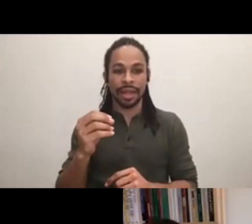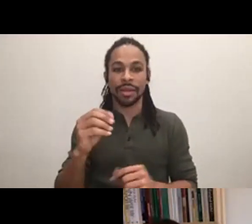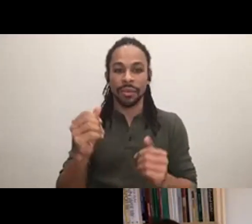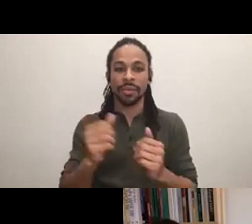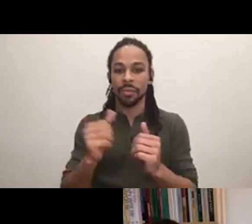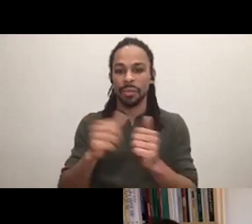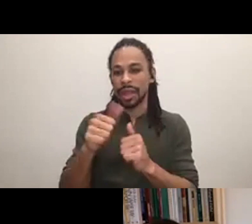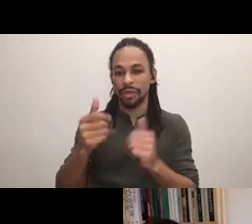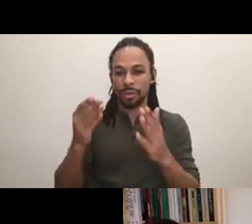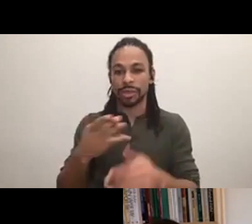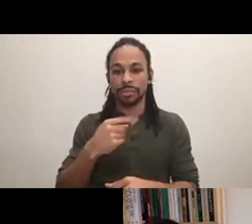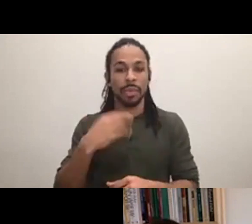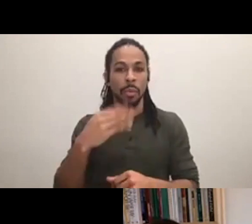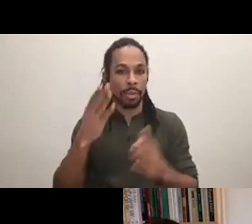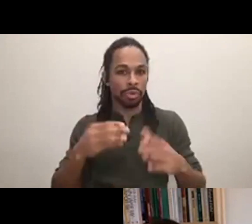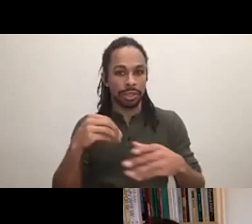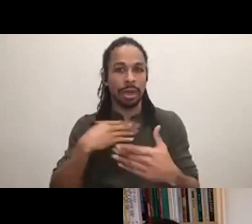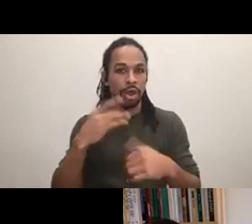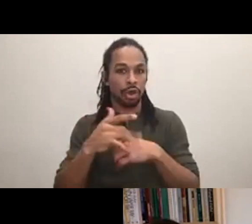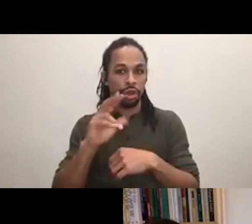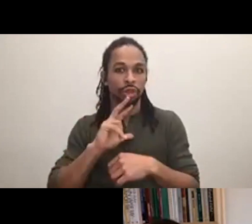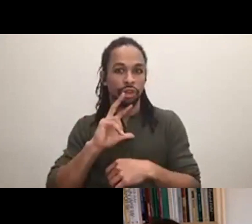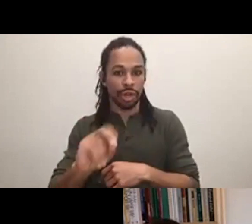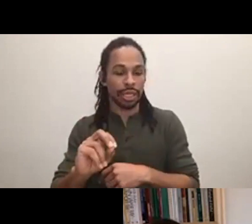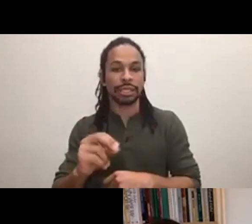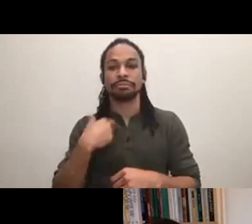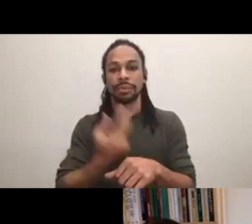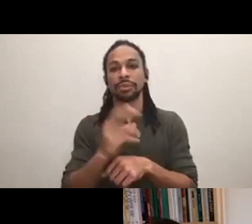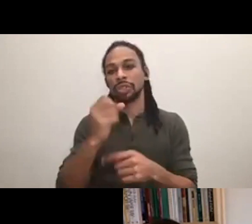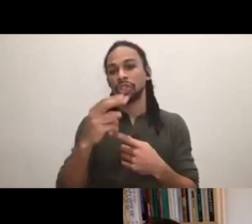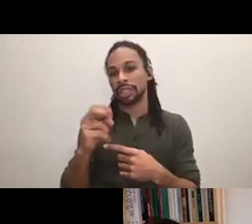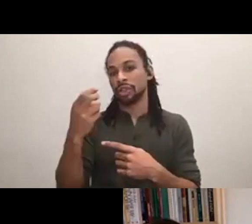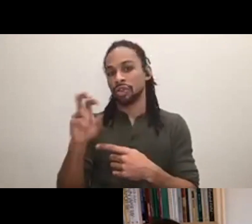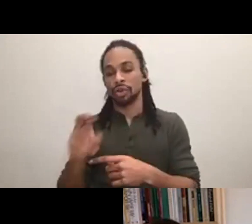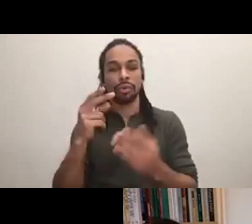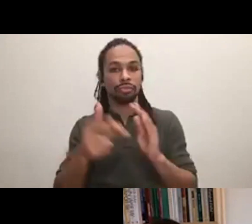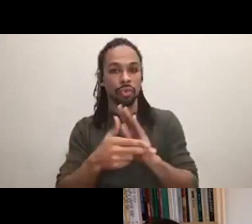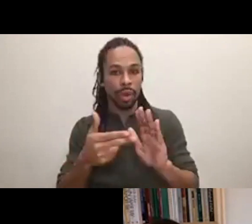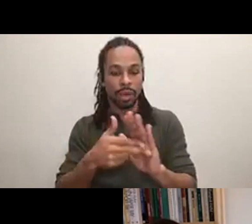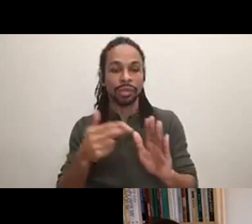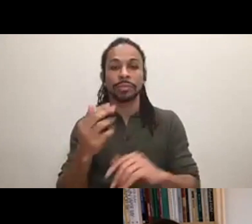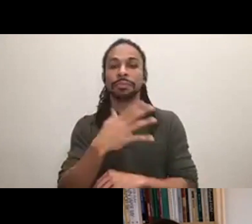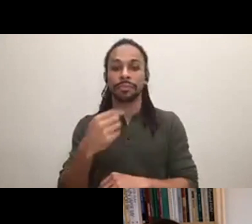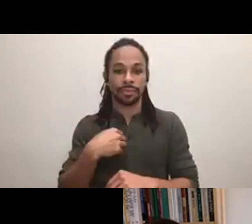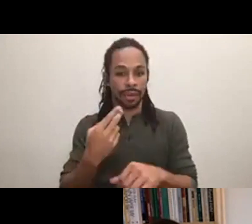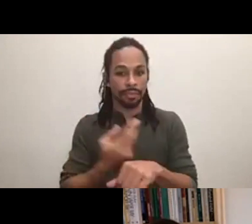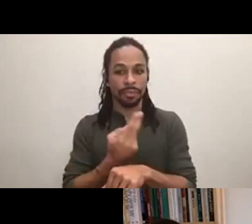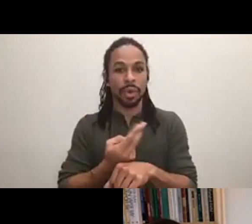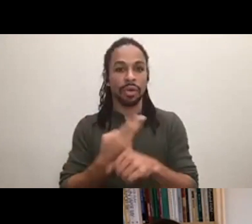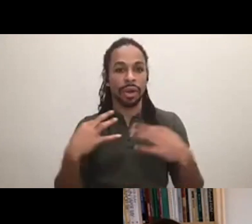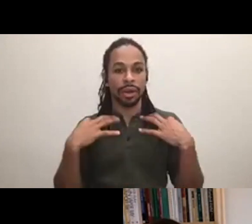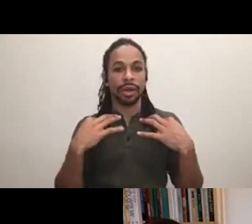also in my early 30's. I use she/her pronouns. But yeah I'm wearing a dark blue and white